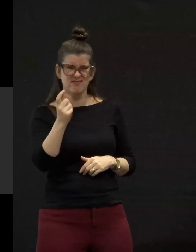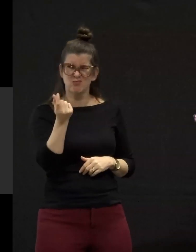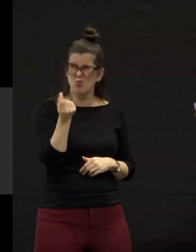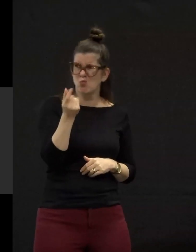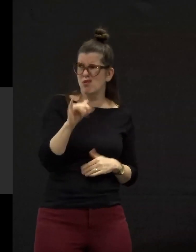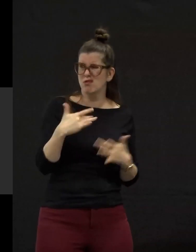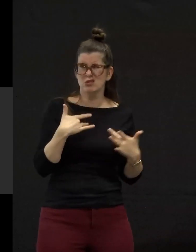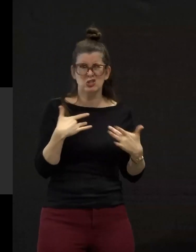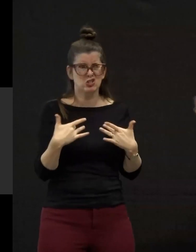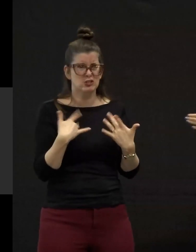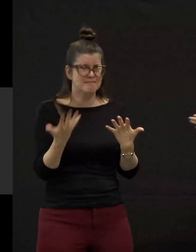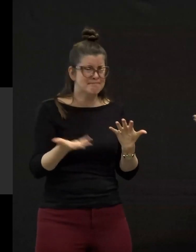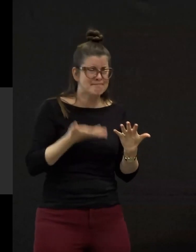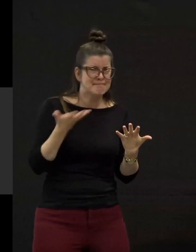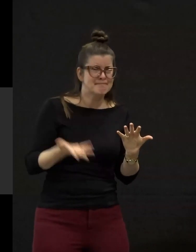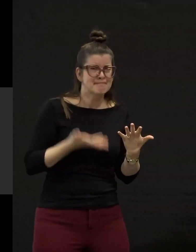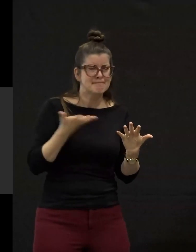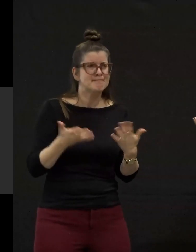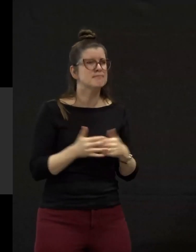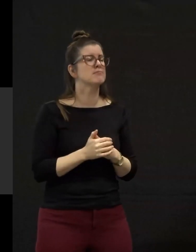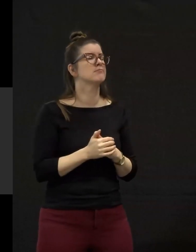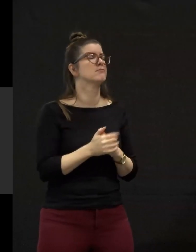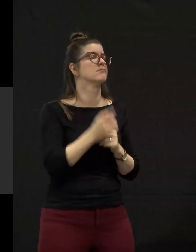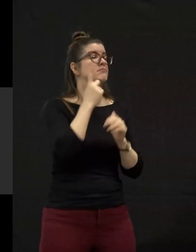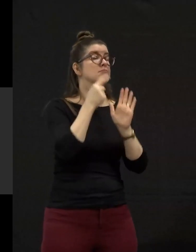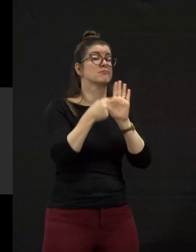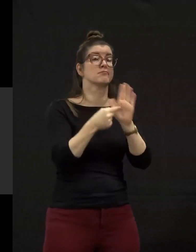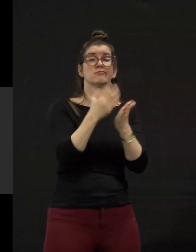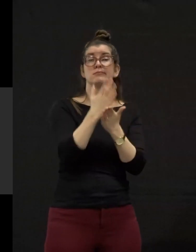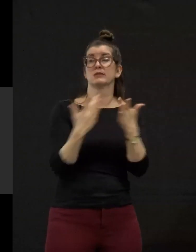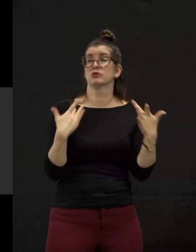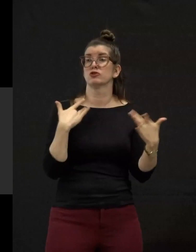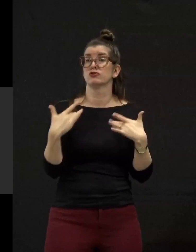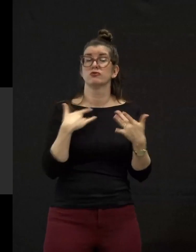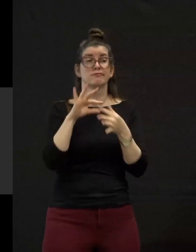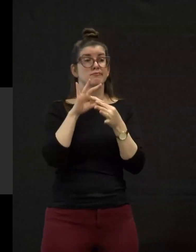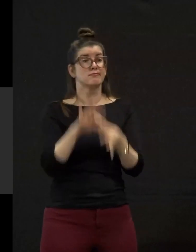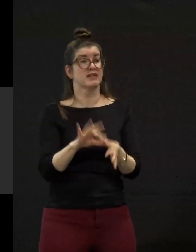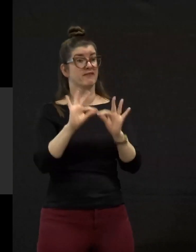And so we've received, for example, concerns about family stressors.